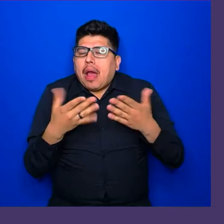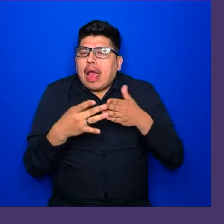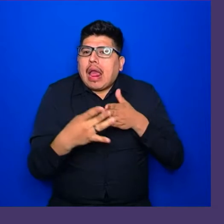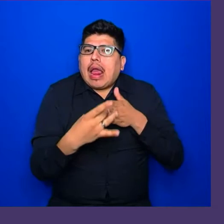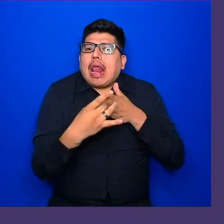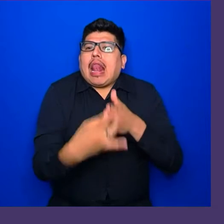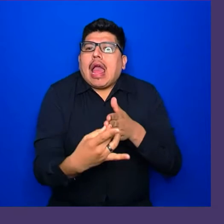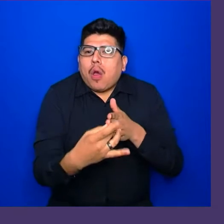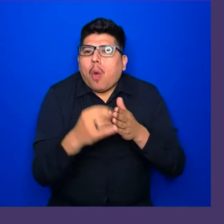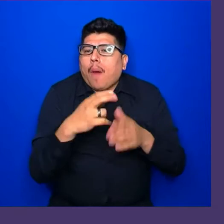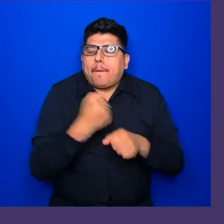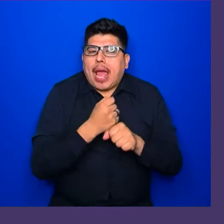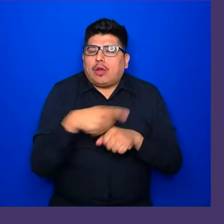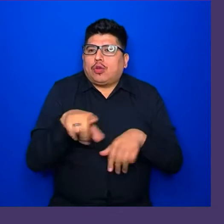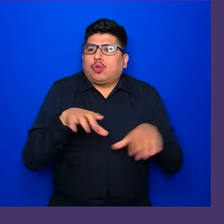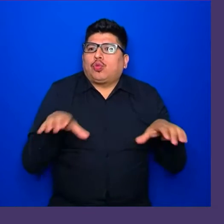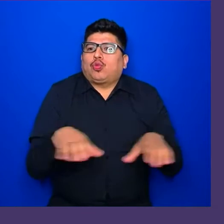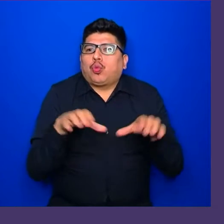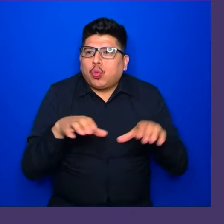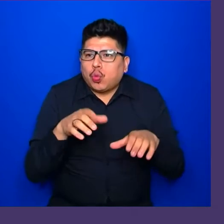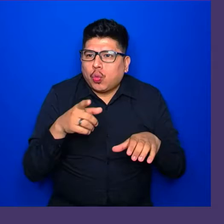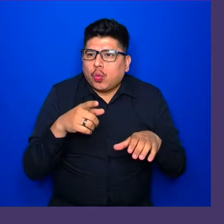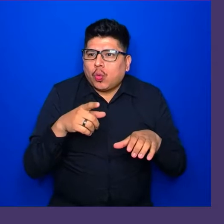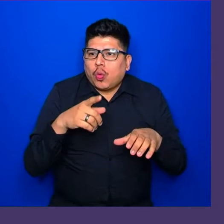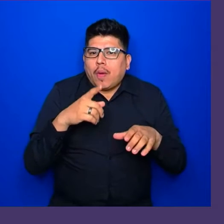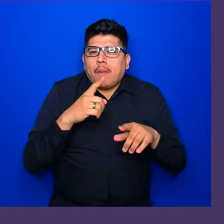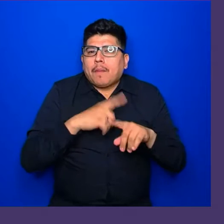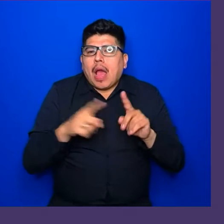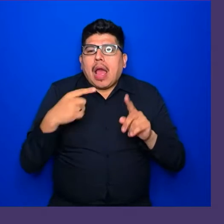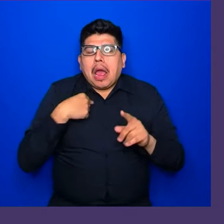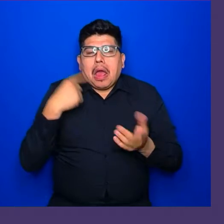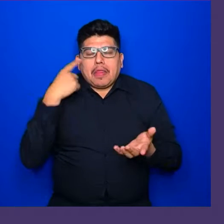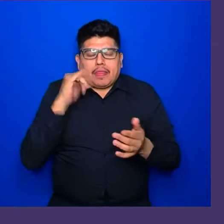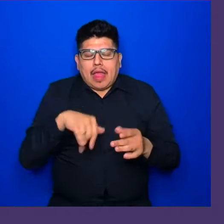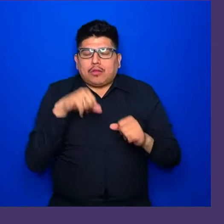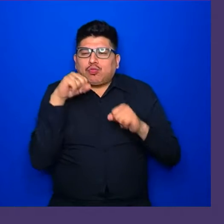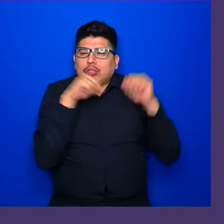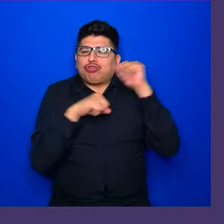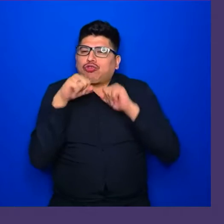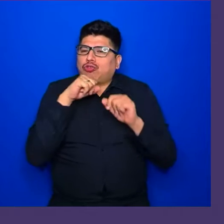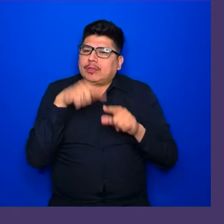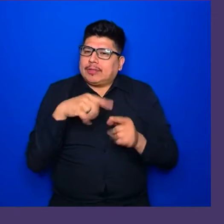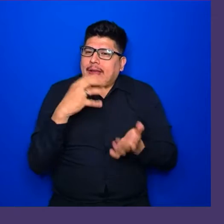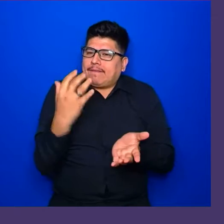But I think that is a strategic advantage. I think it certainly